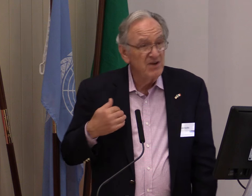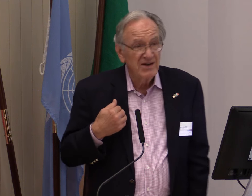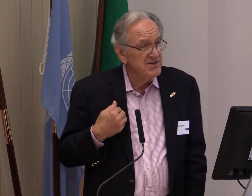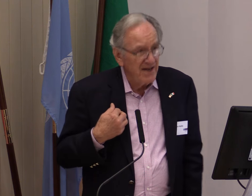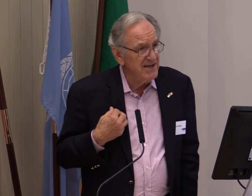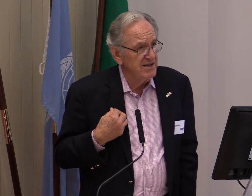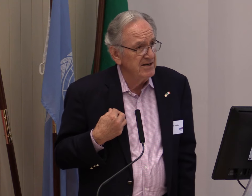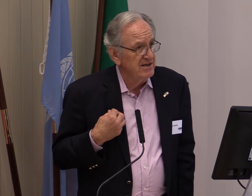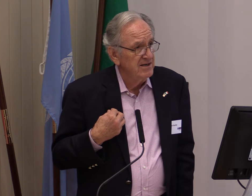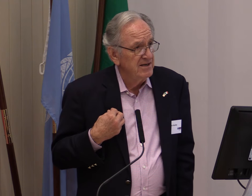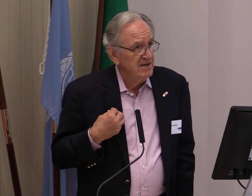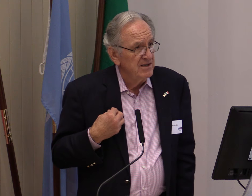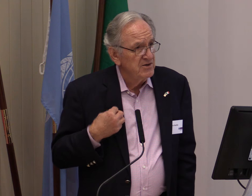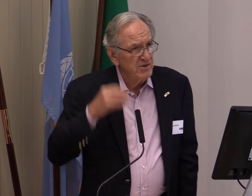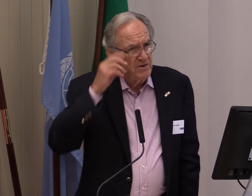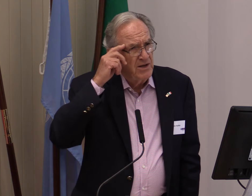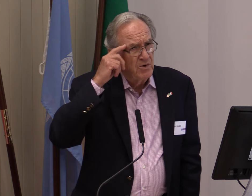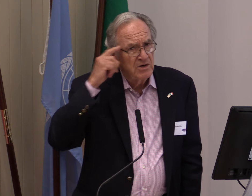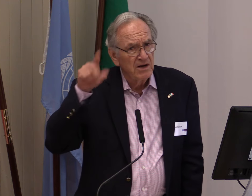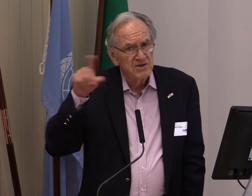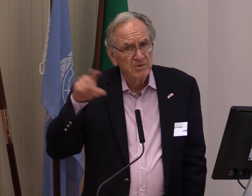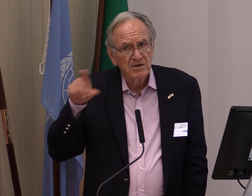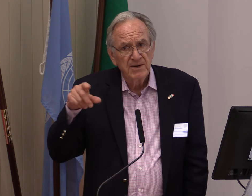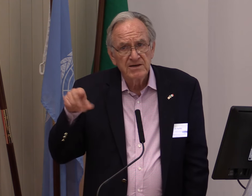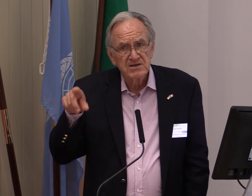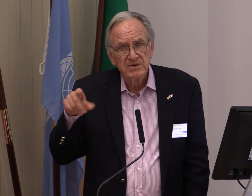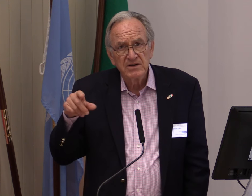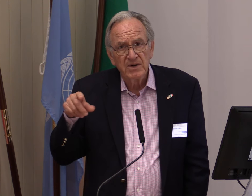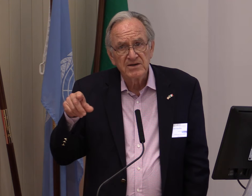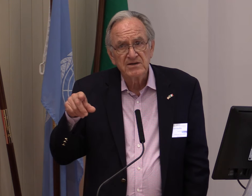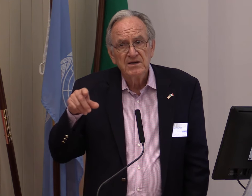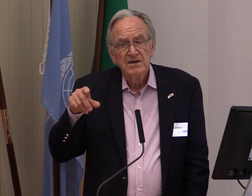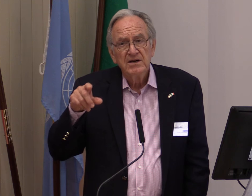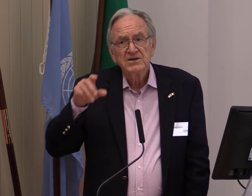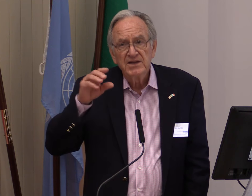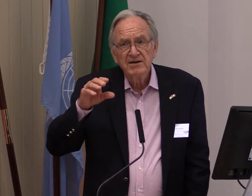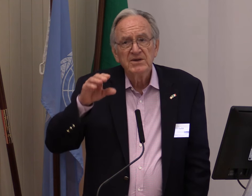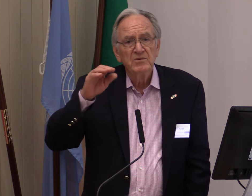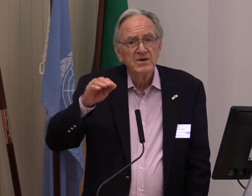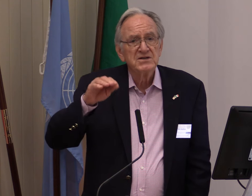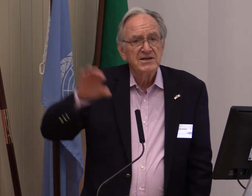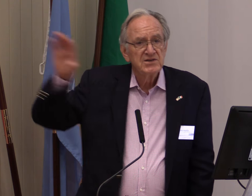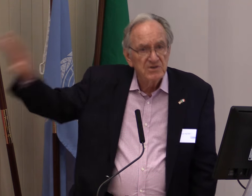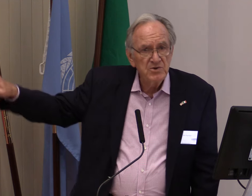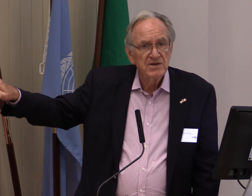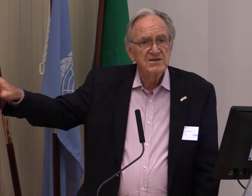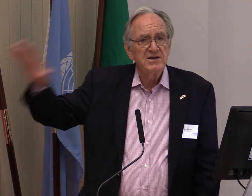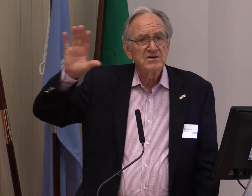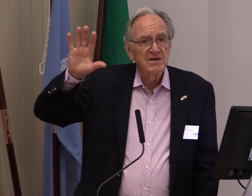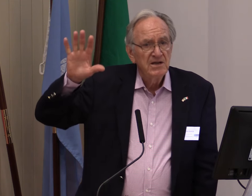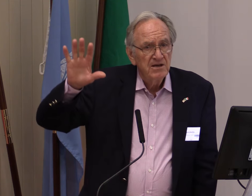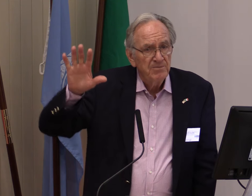knowledge than I did. So they weren't knowledgeable about disability policy. To them it was institutionalisation,